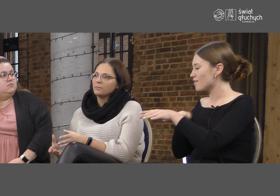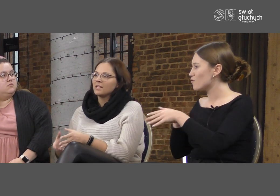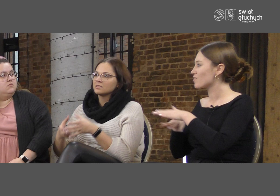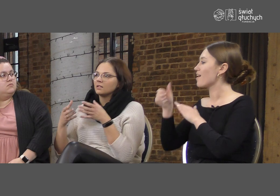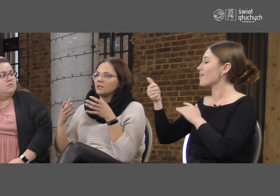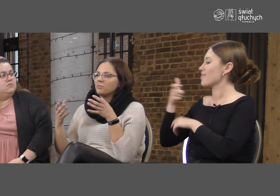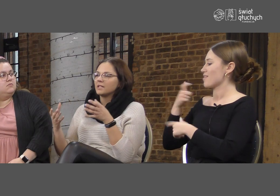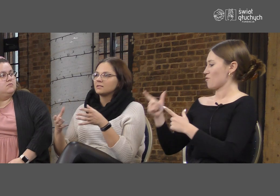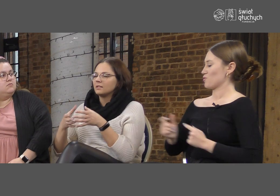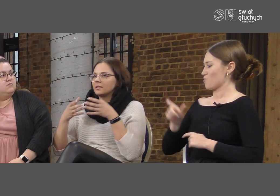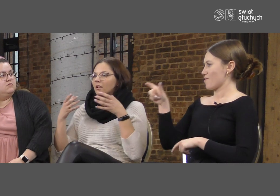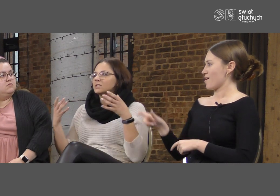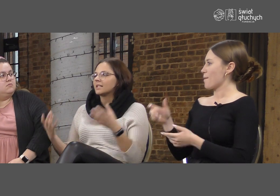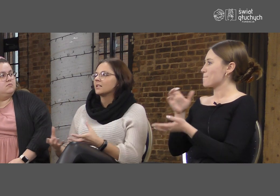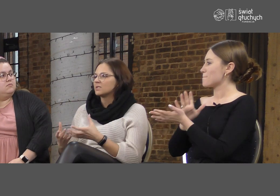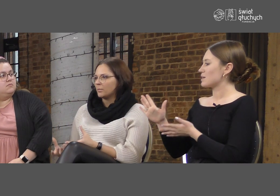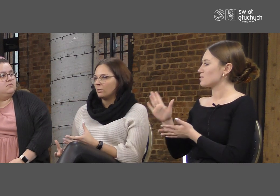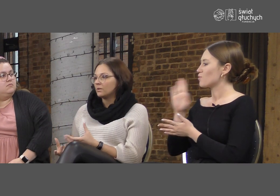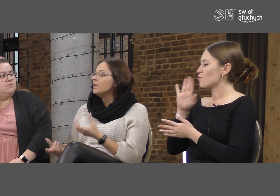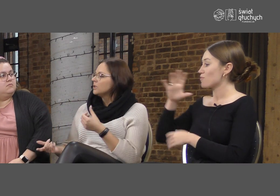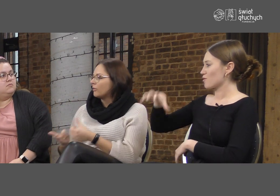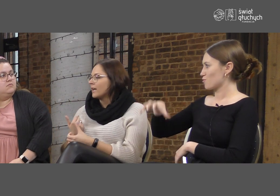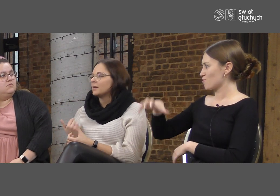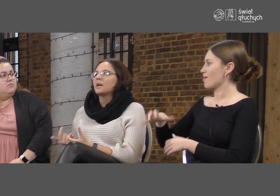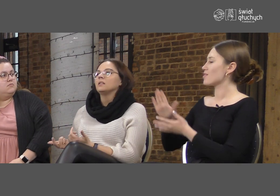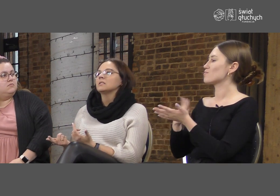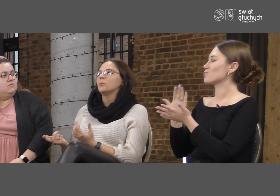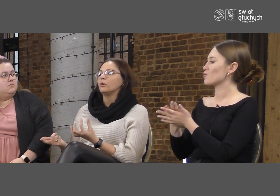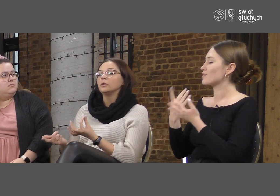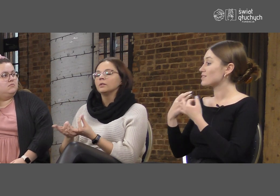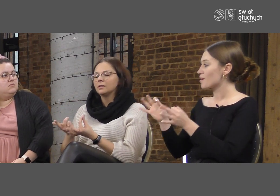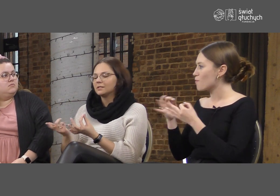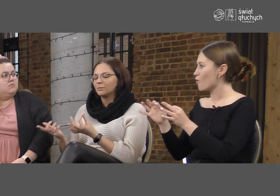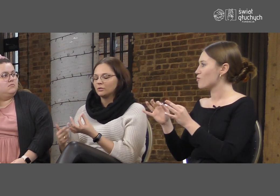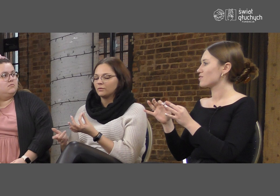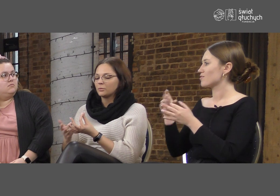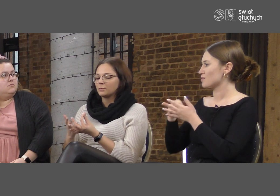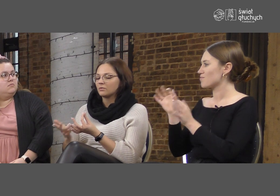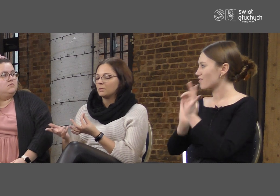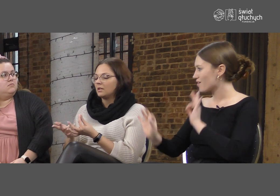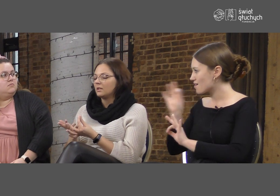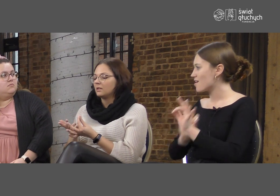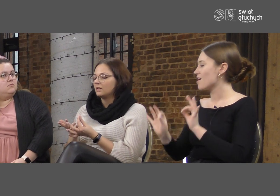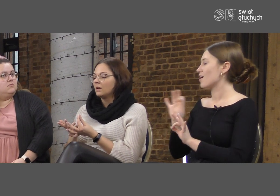Without such a team, like a car mechanic,